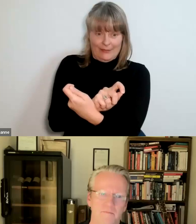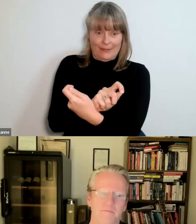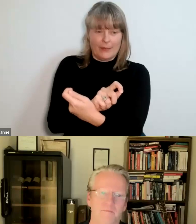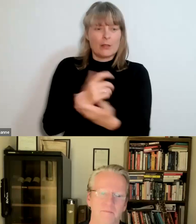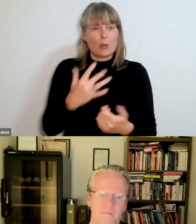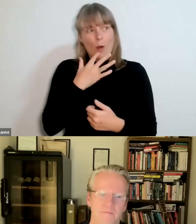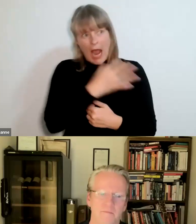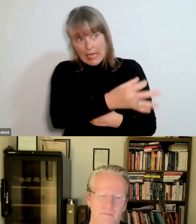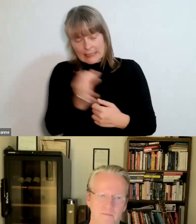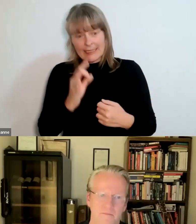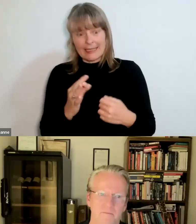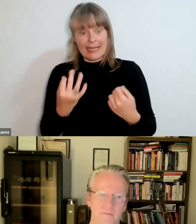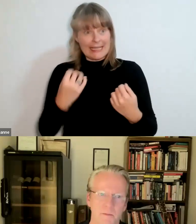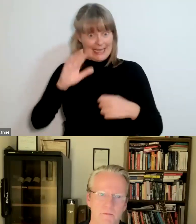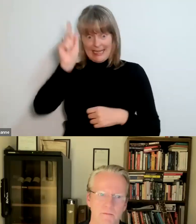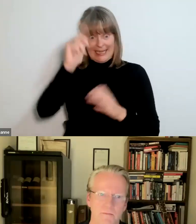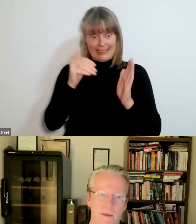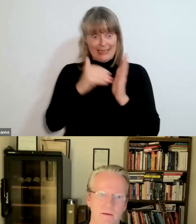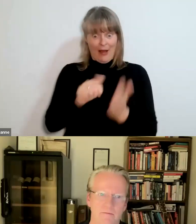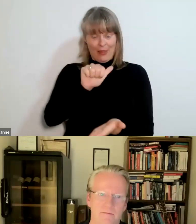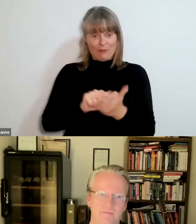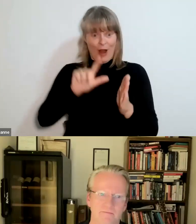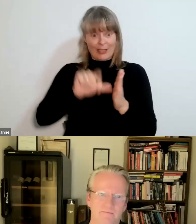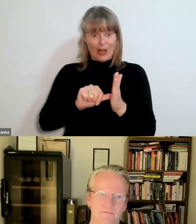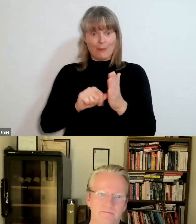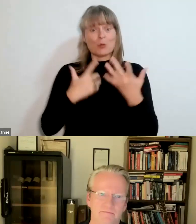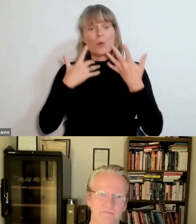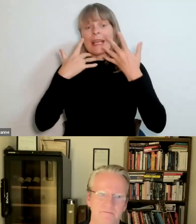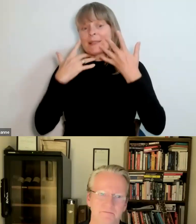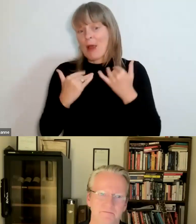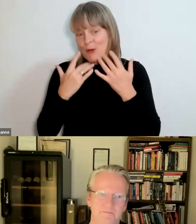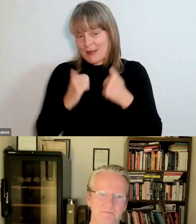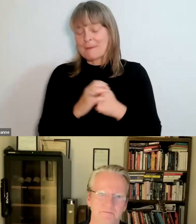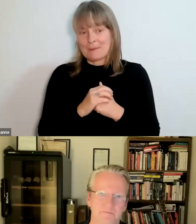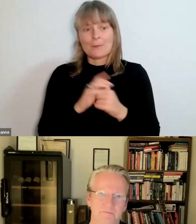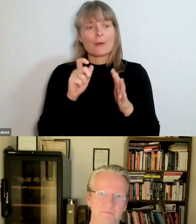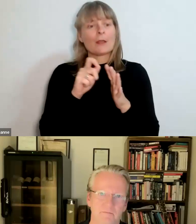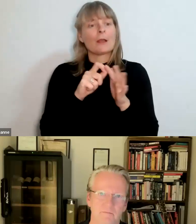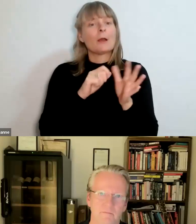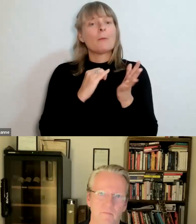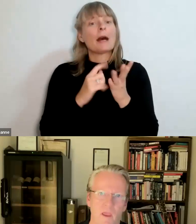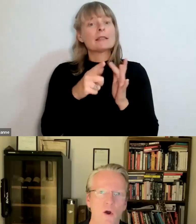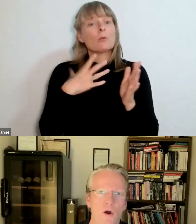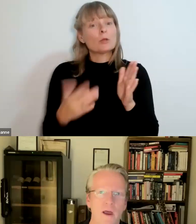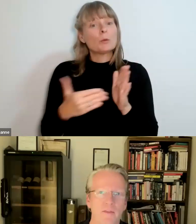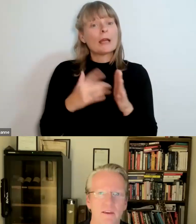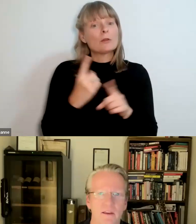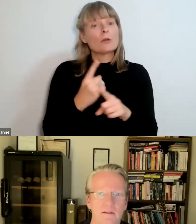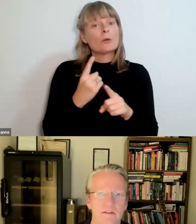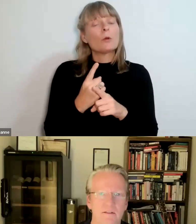suggesting that there is a scope now to do different. I don't think we're going to wait for some special moment and we